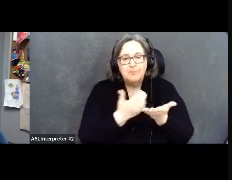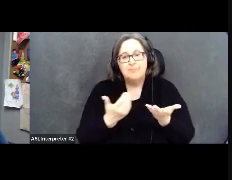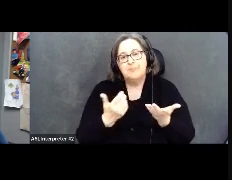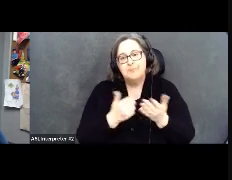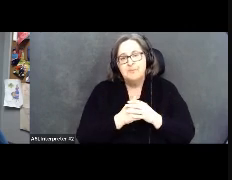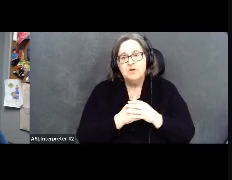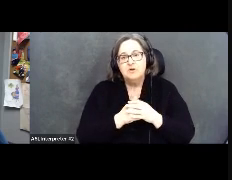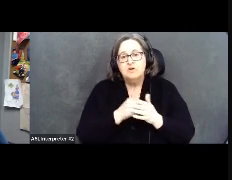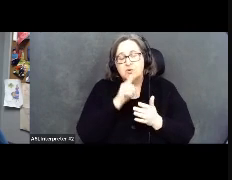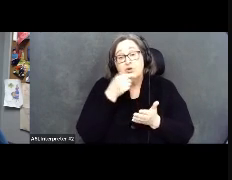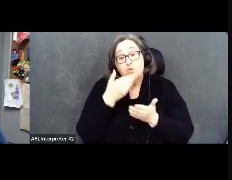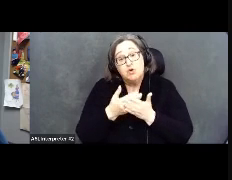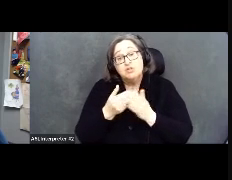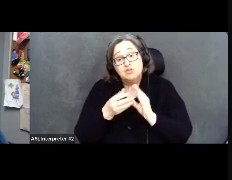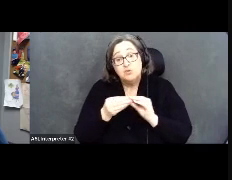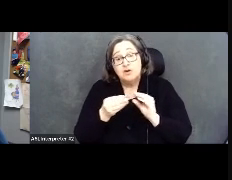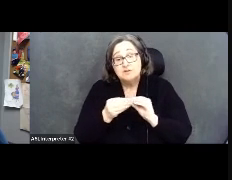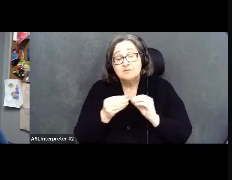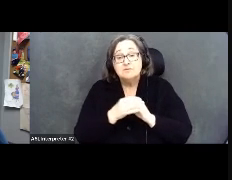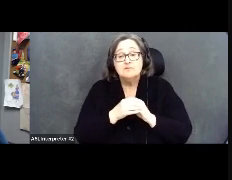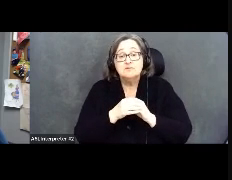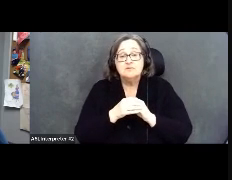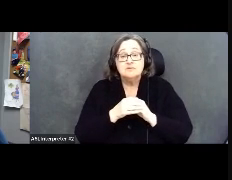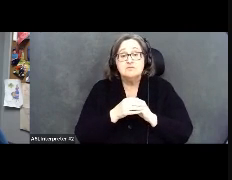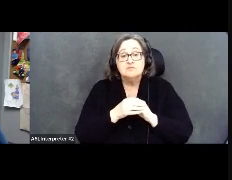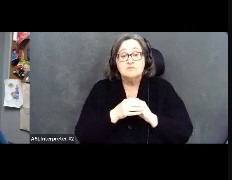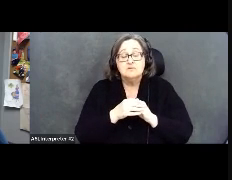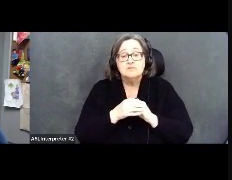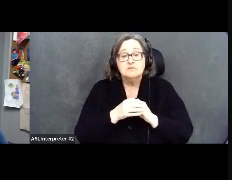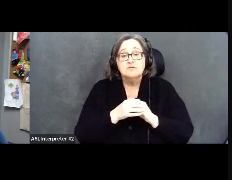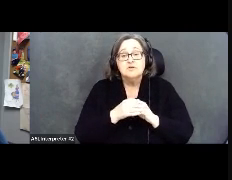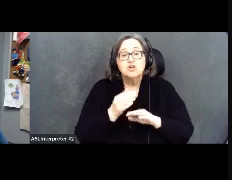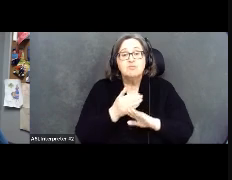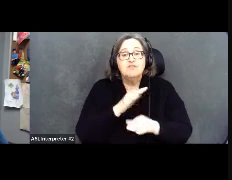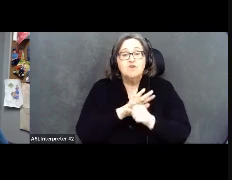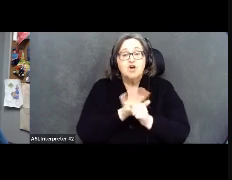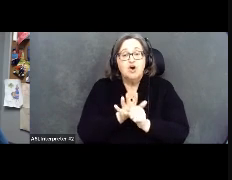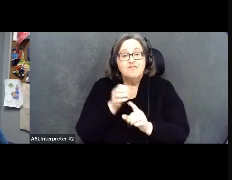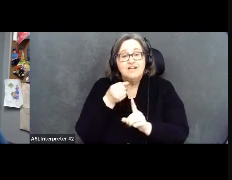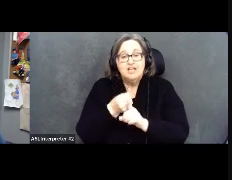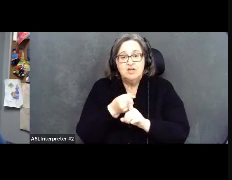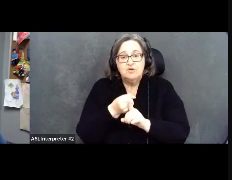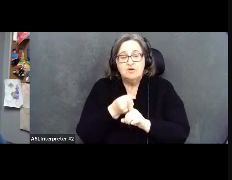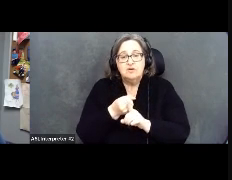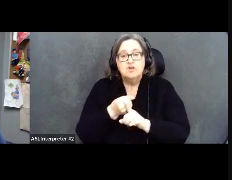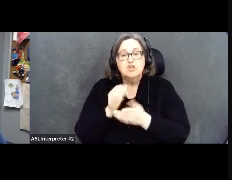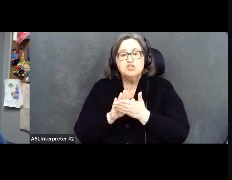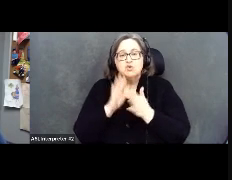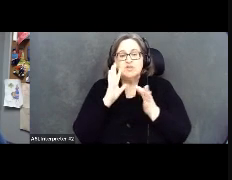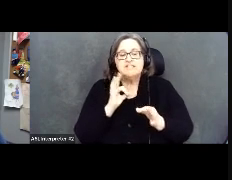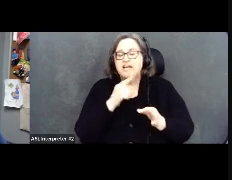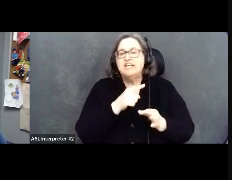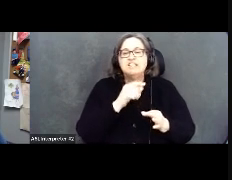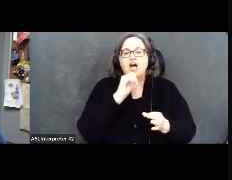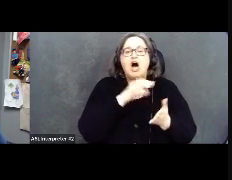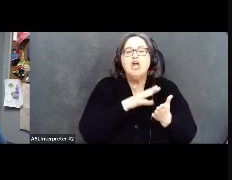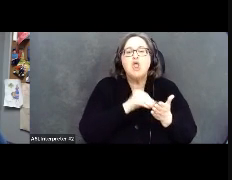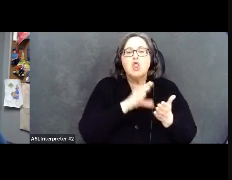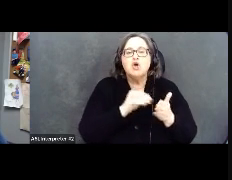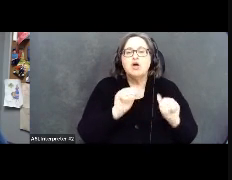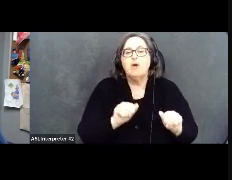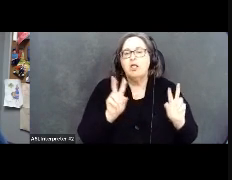A really good story is right before Covid, they deemed Declan unnormal. They said he should be in